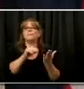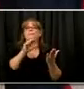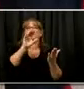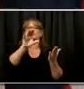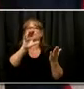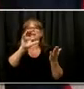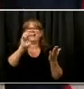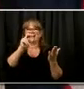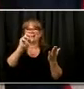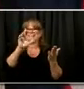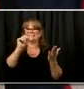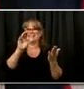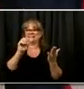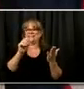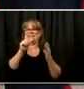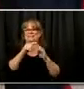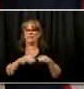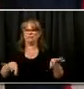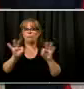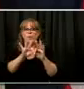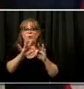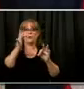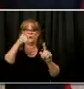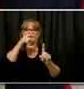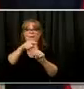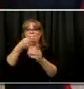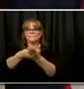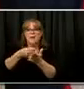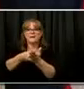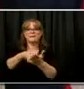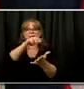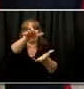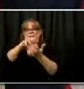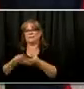for the school year. We’ve made adjustments because of the remote learning and that